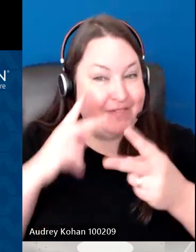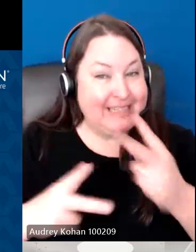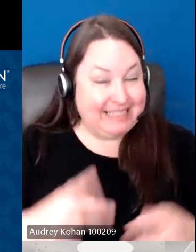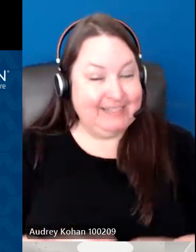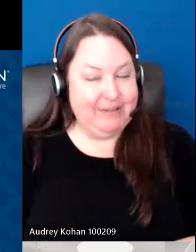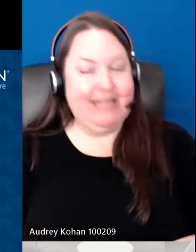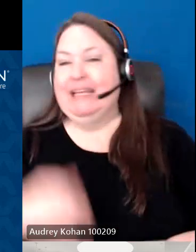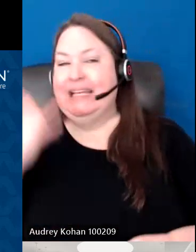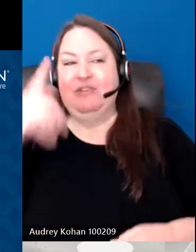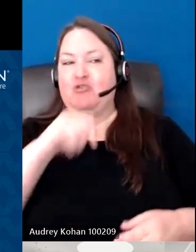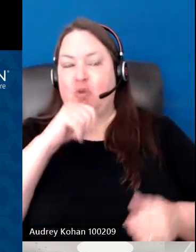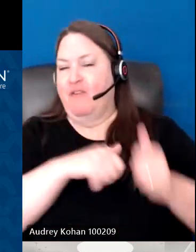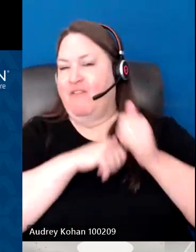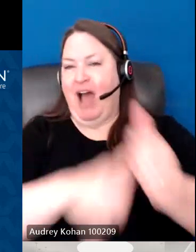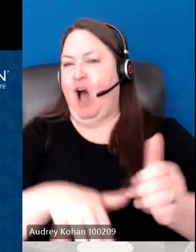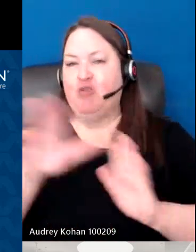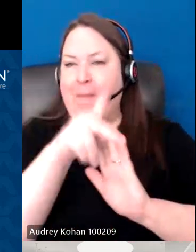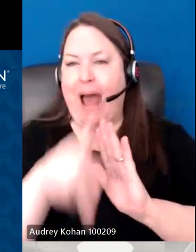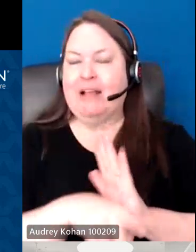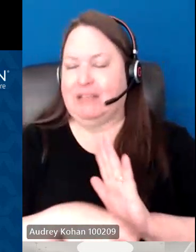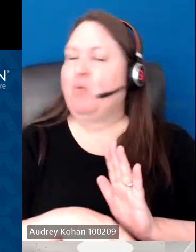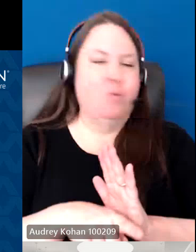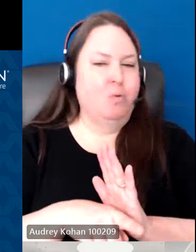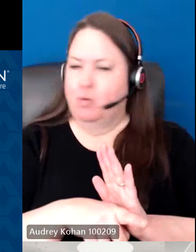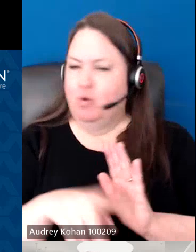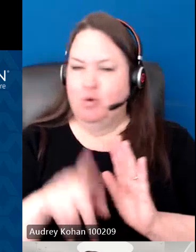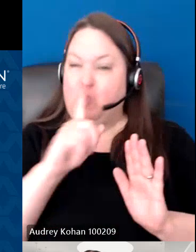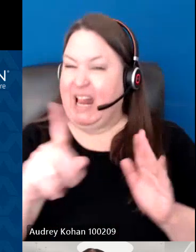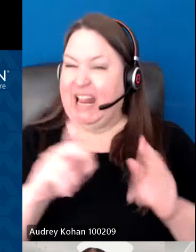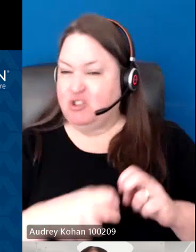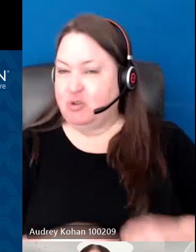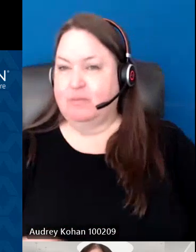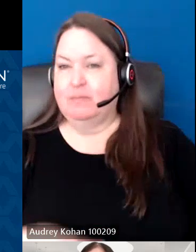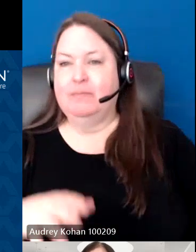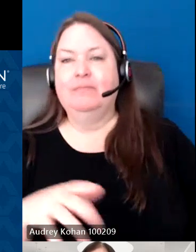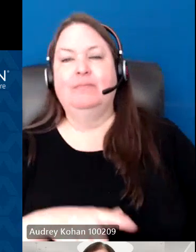don't follow your policy then that's a real issue so I'm going to move to two teleah Health question